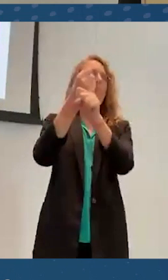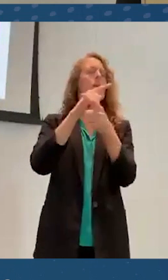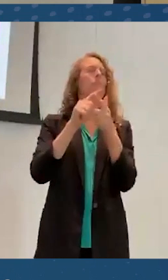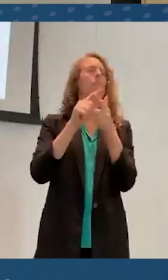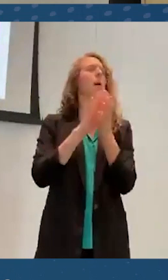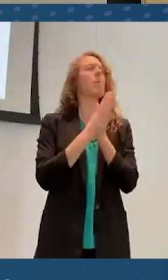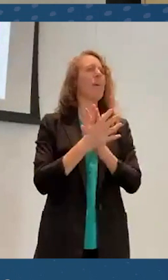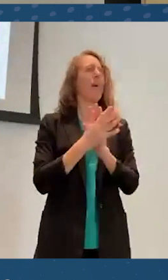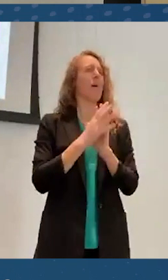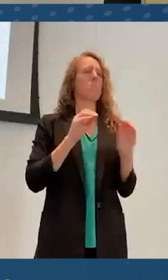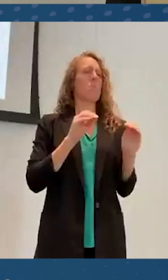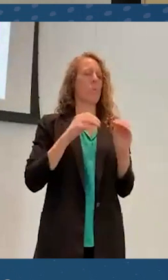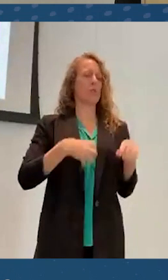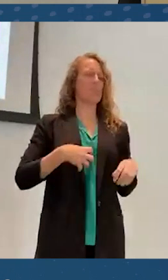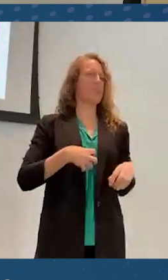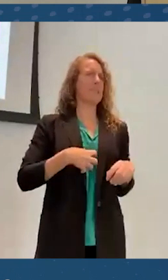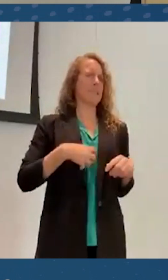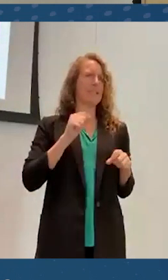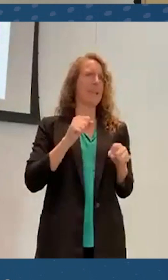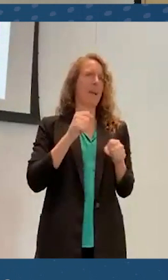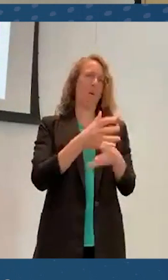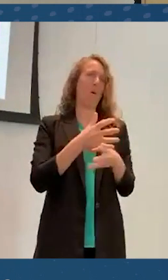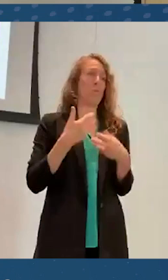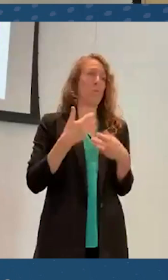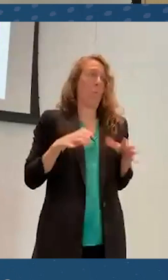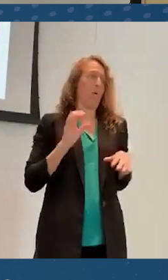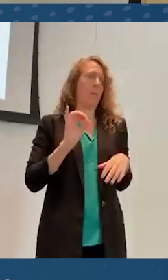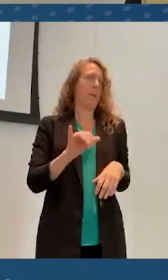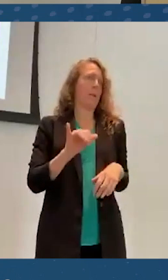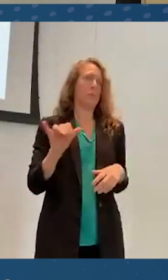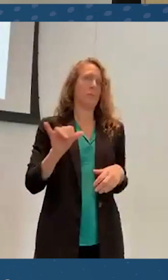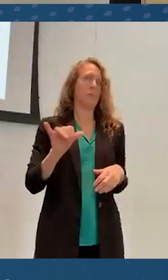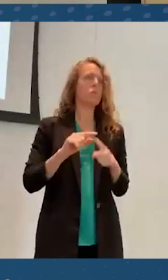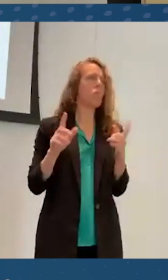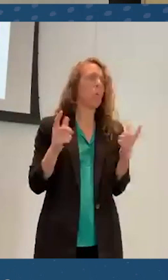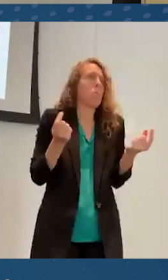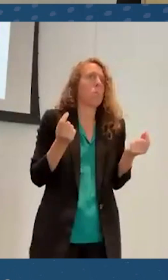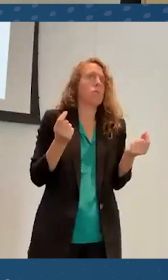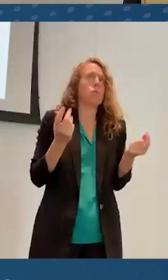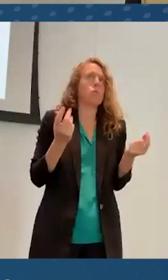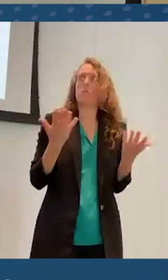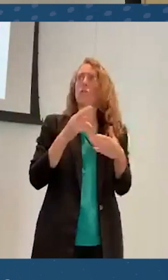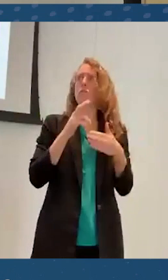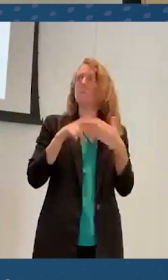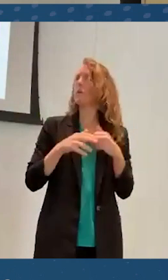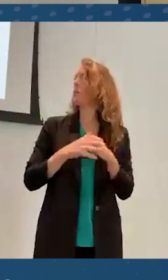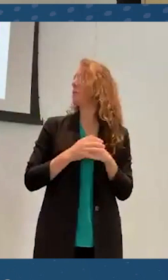So what can we do? Well, the answer we found is to make subtitles lag